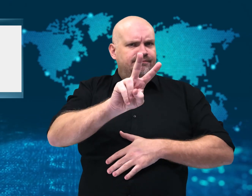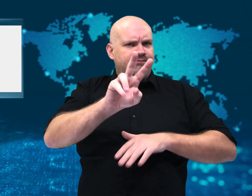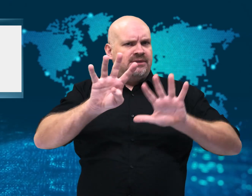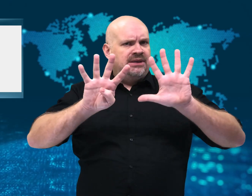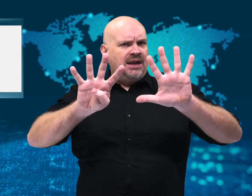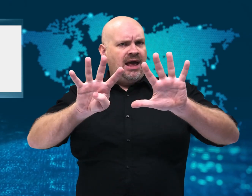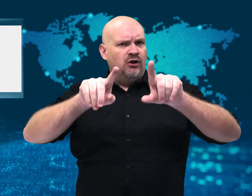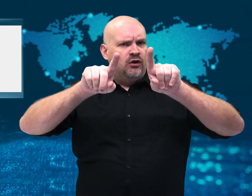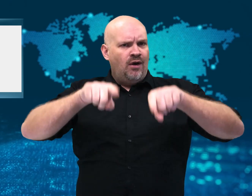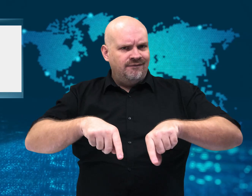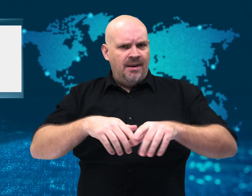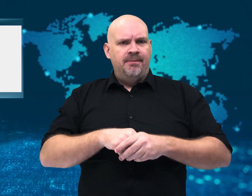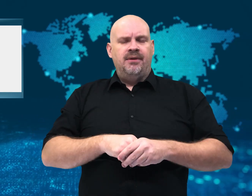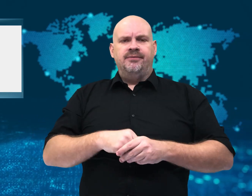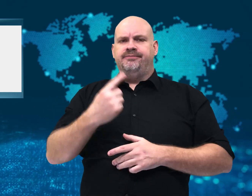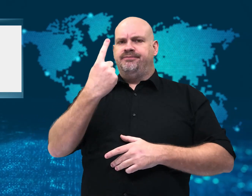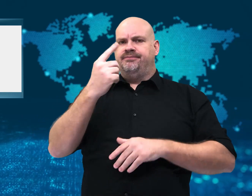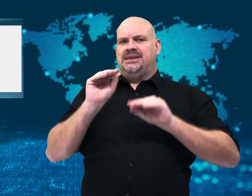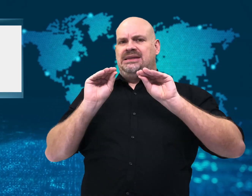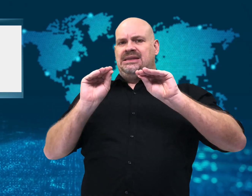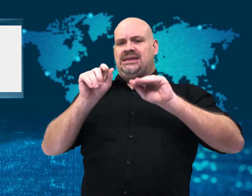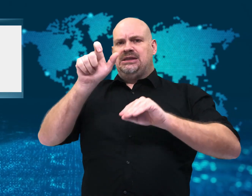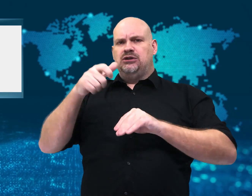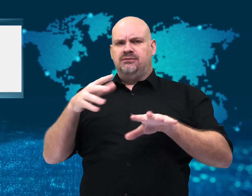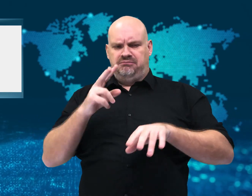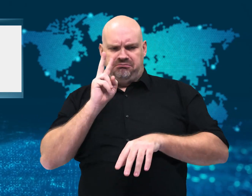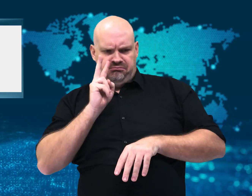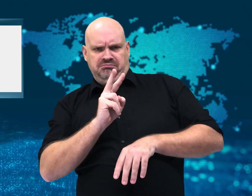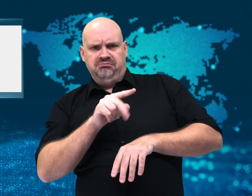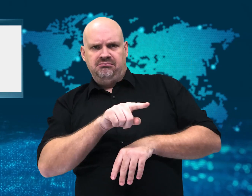reported it to school officials.